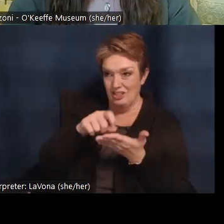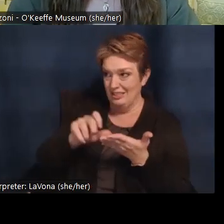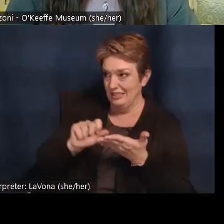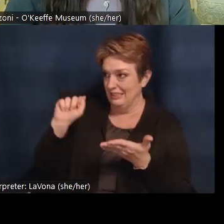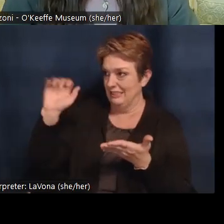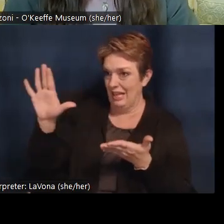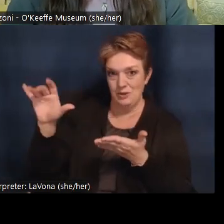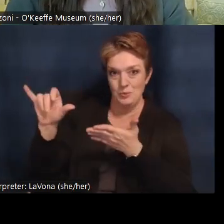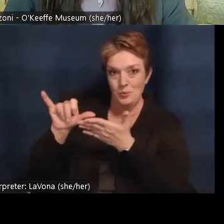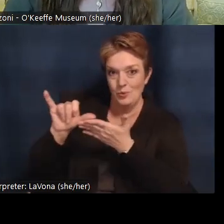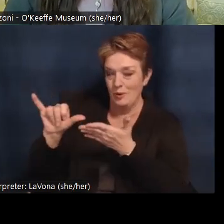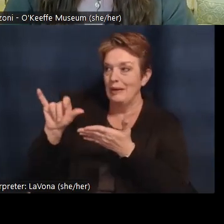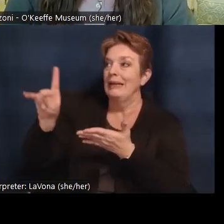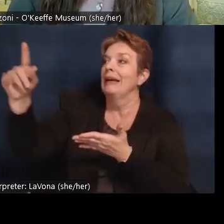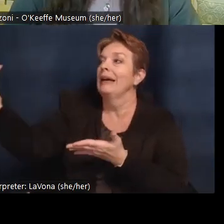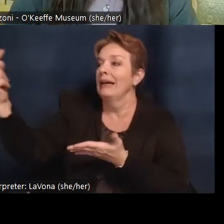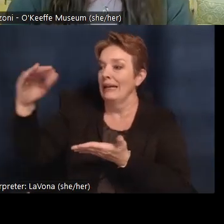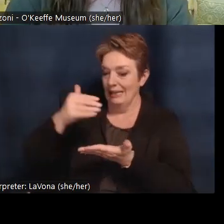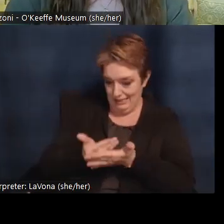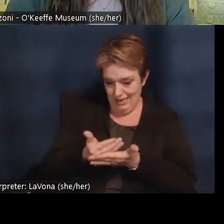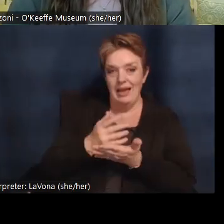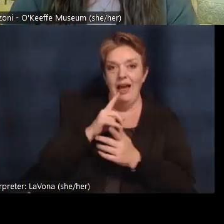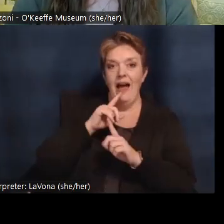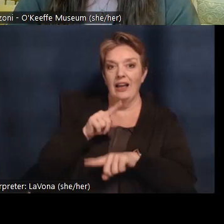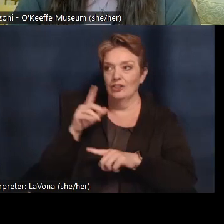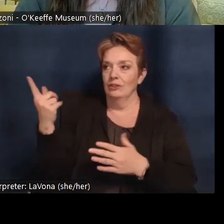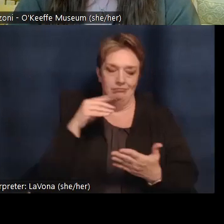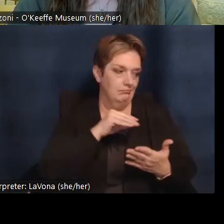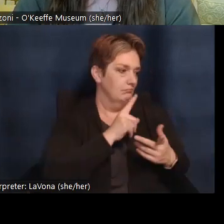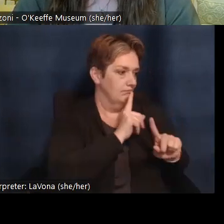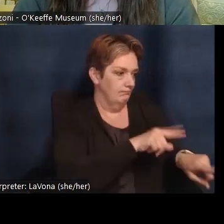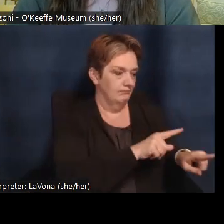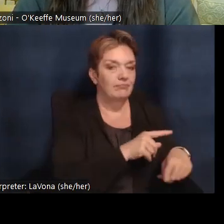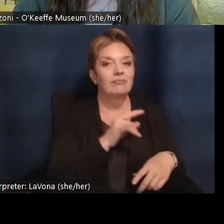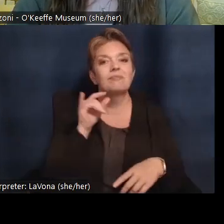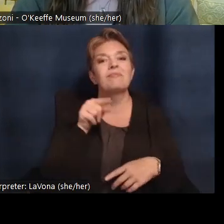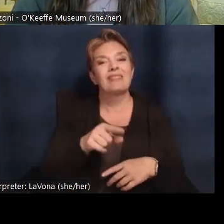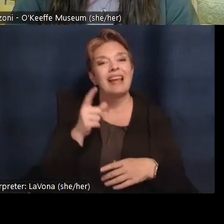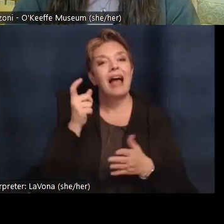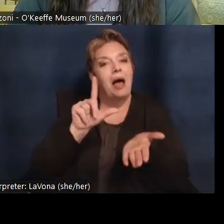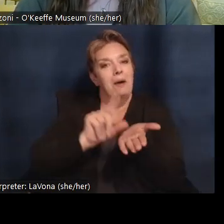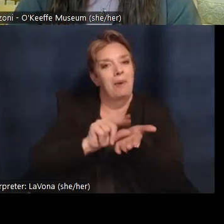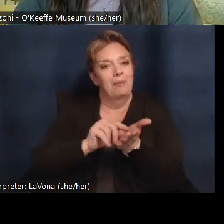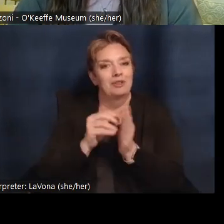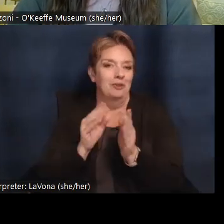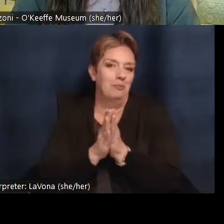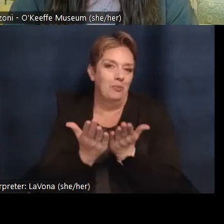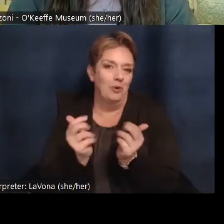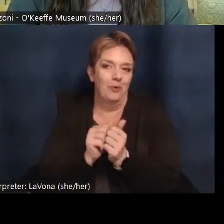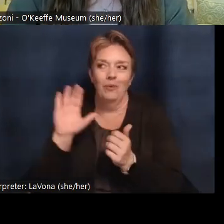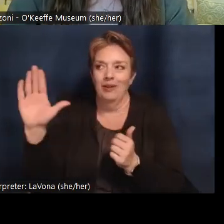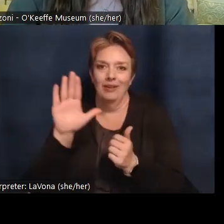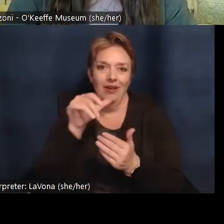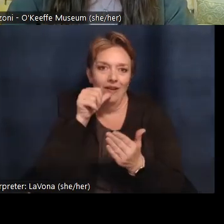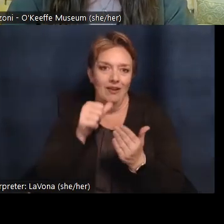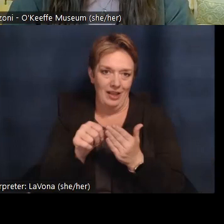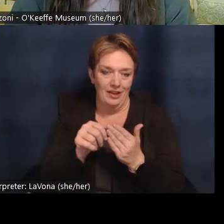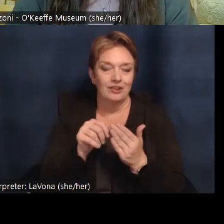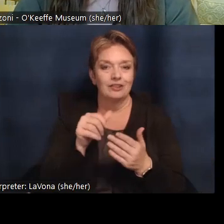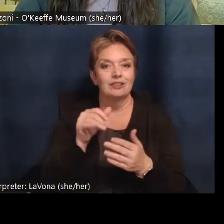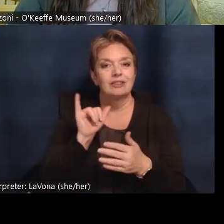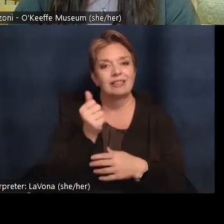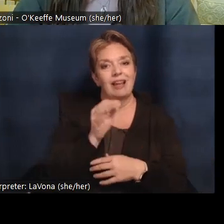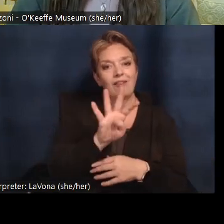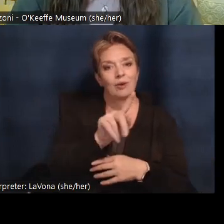And as Valerie mentioned earlier, these have been published in the book 'Maria Chabot - Georgia O’Keeffe: Correspondence, 1941-1949.'